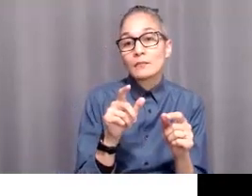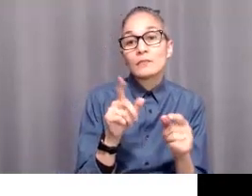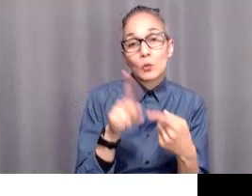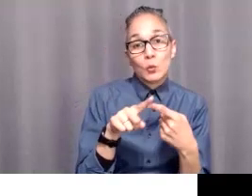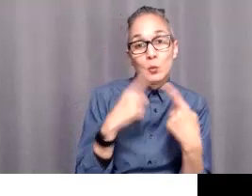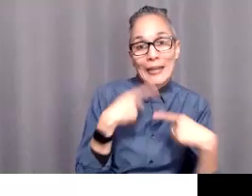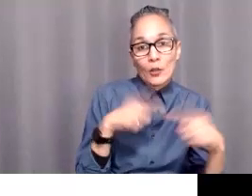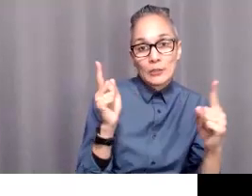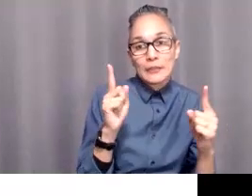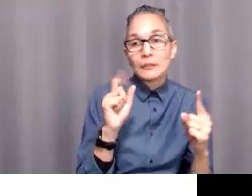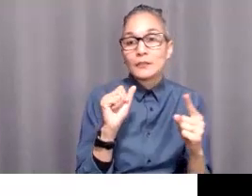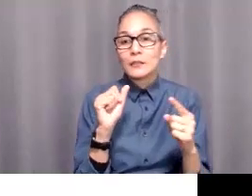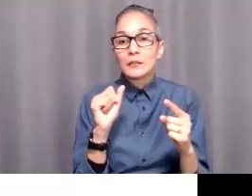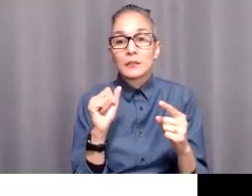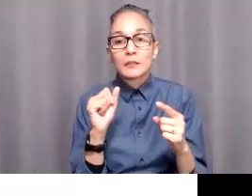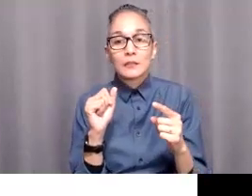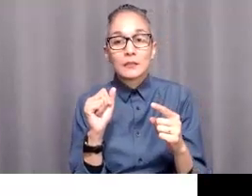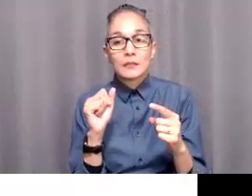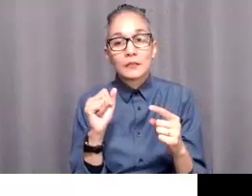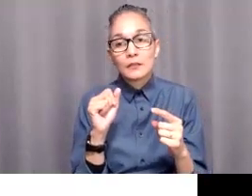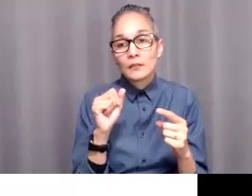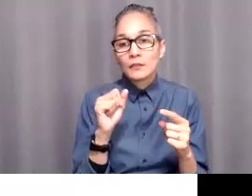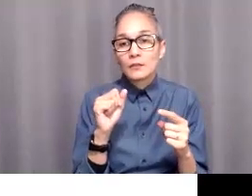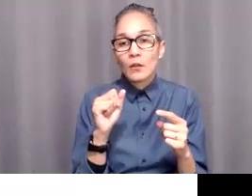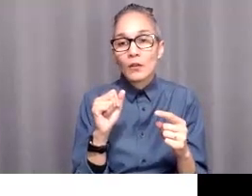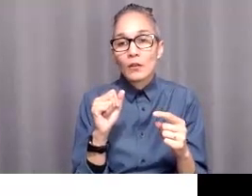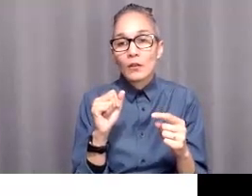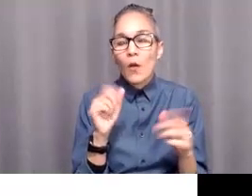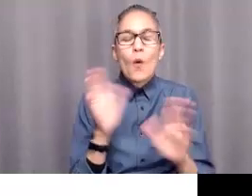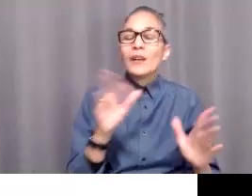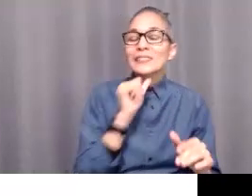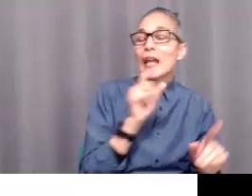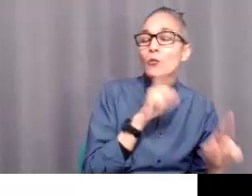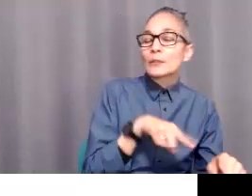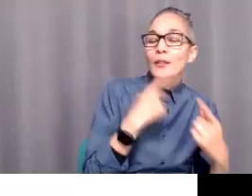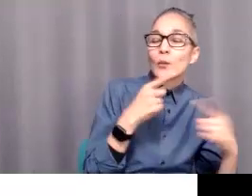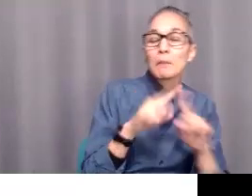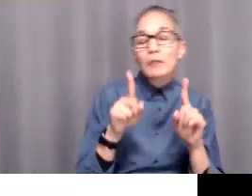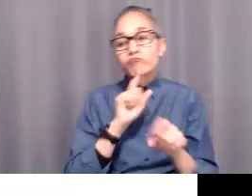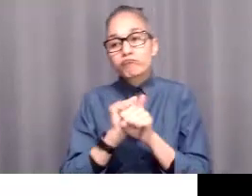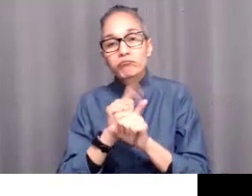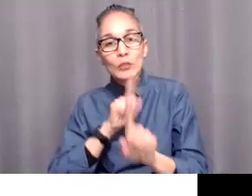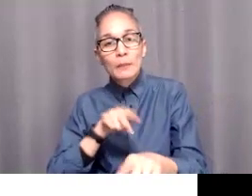not responding to, are responding to inbox emails.